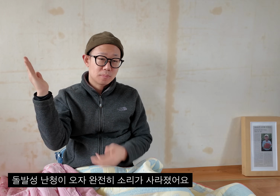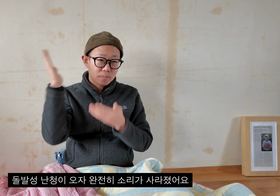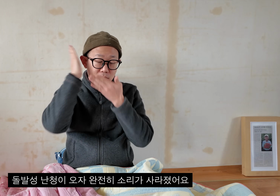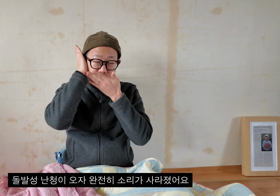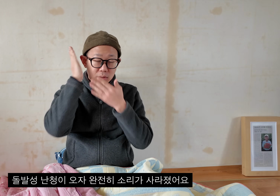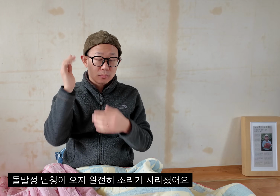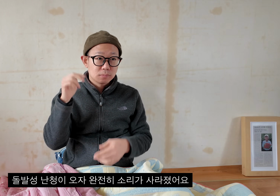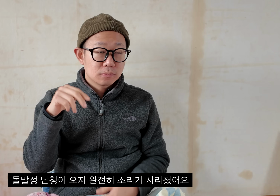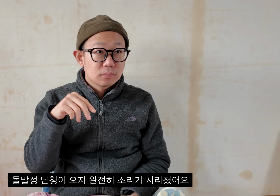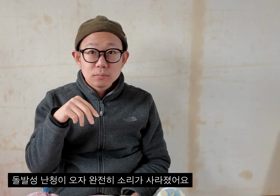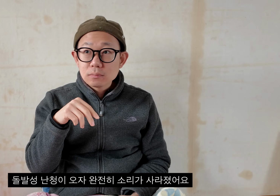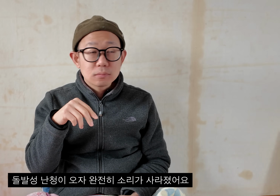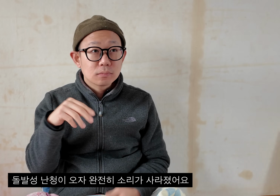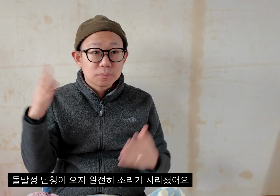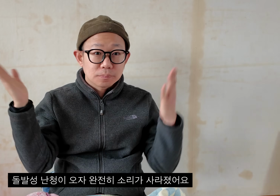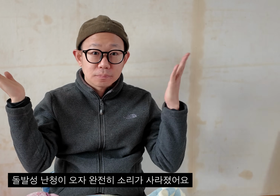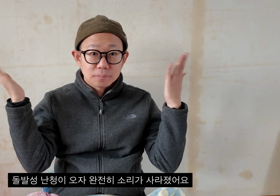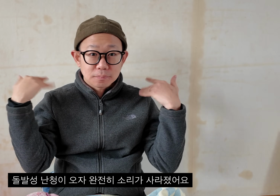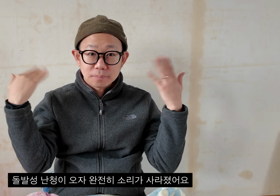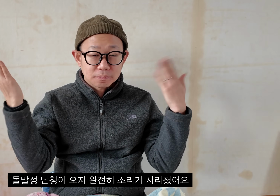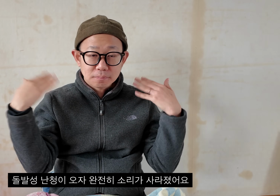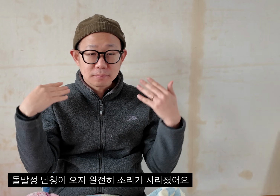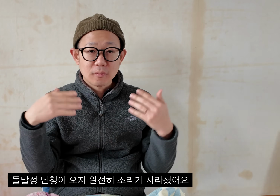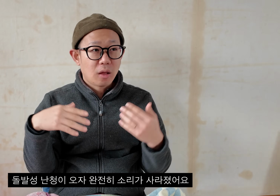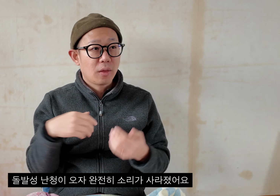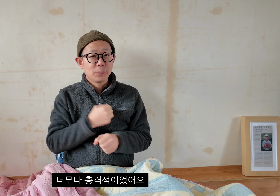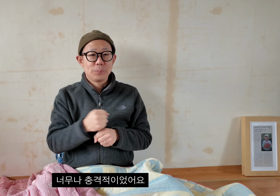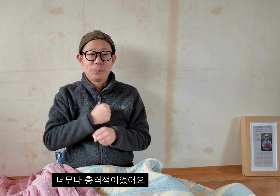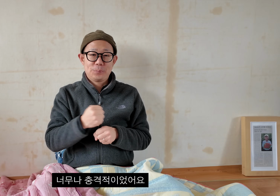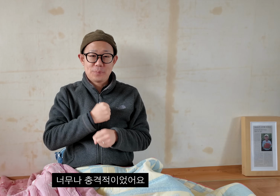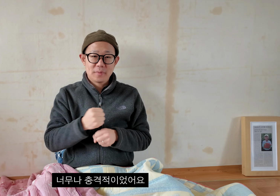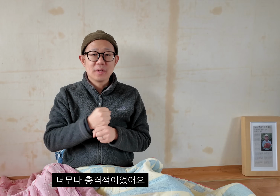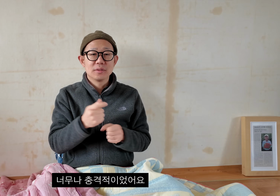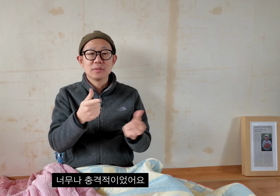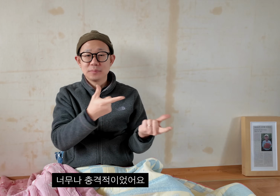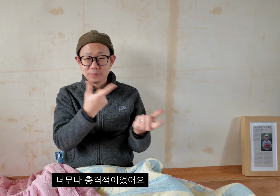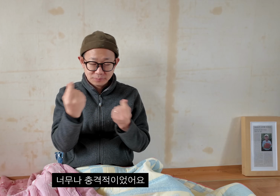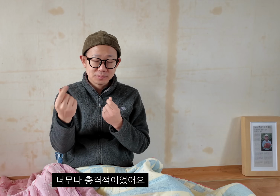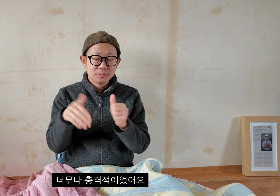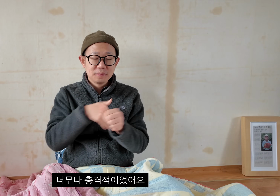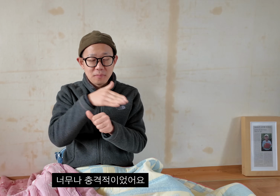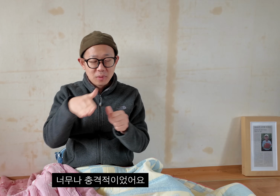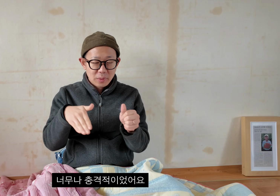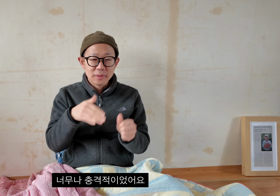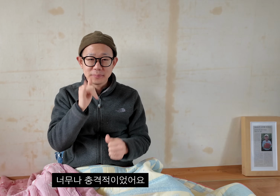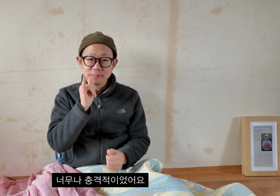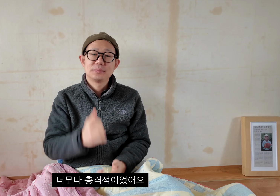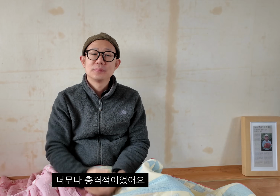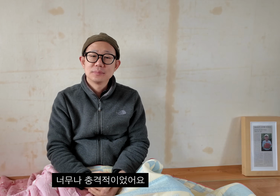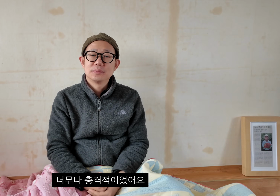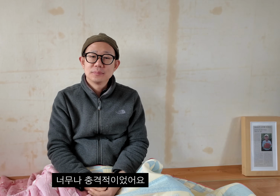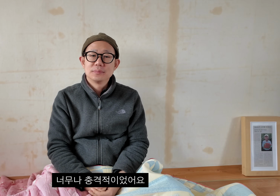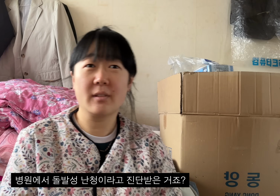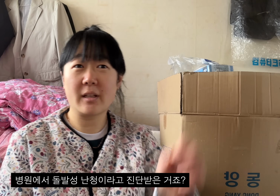But when it hit, all sound disappeared. It was shocking.